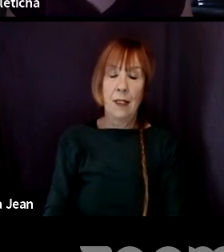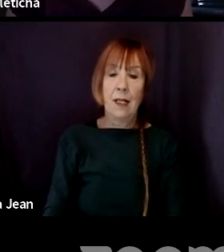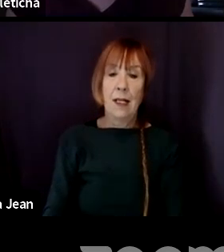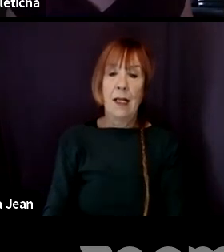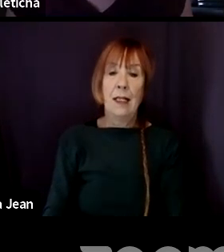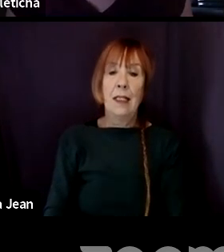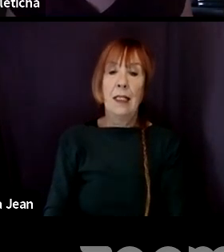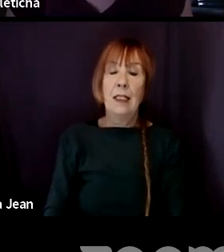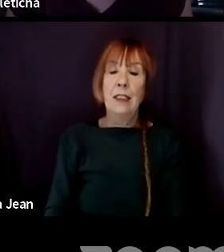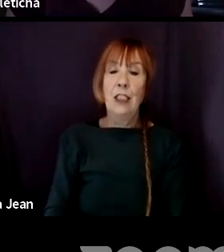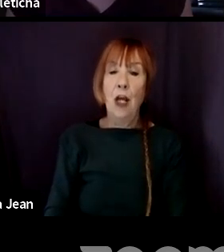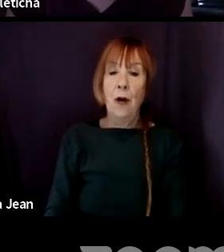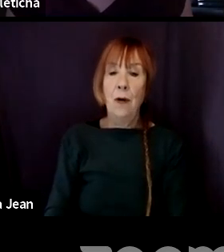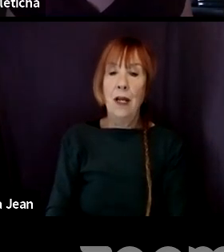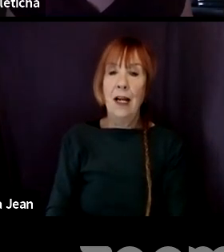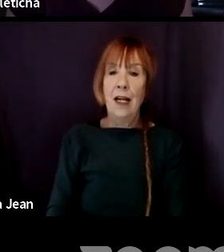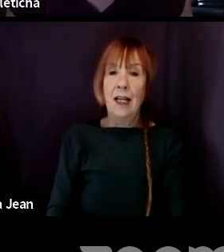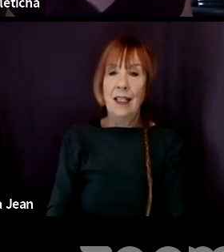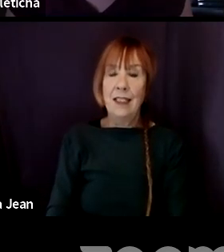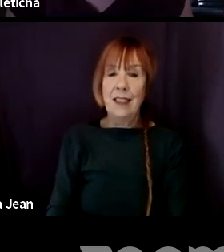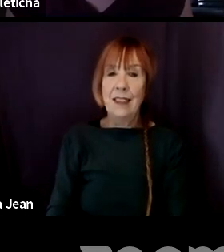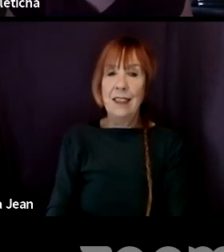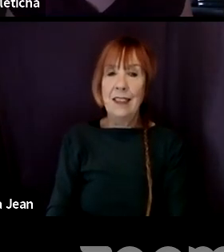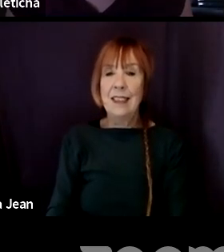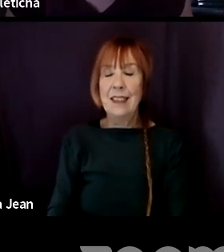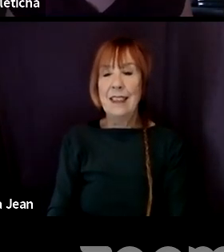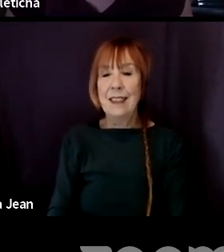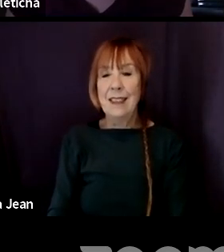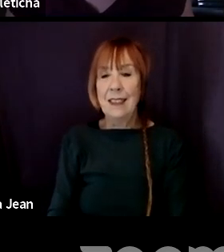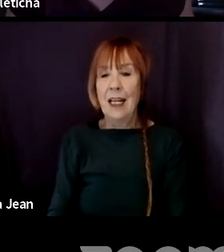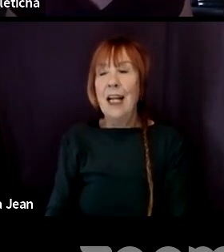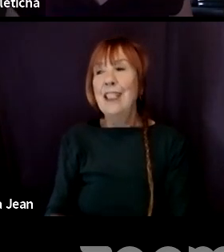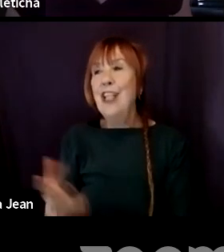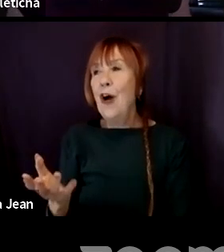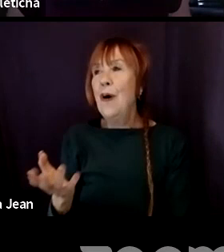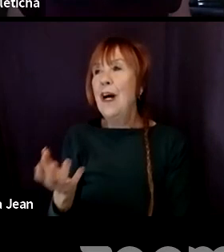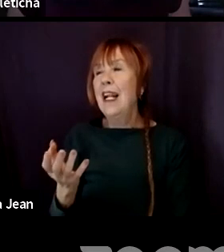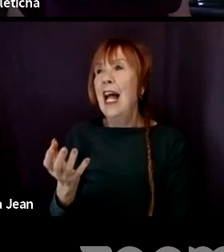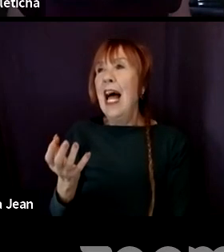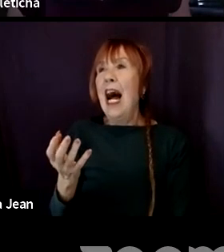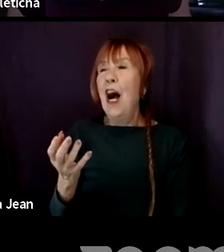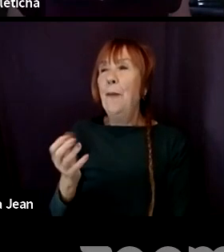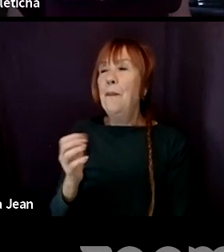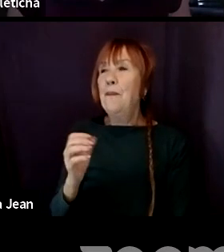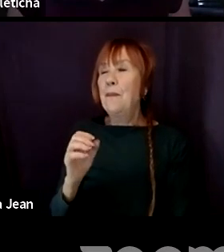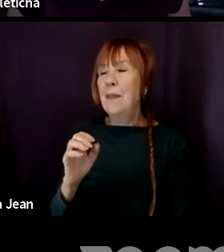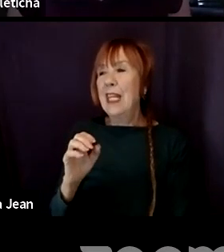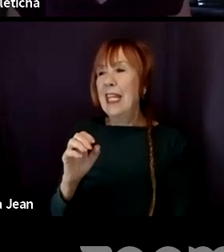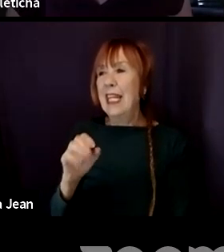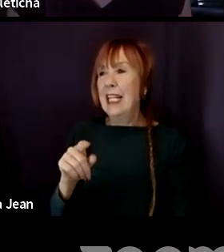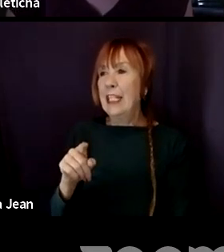It's the same thing with with you saying, well, disability people wouldn't do that thing. But if you don't have a here's what they would do,